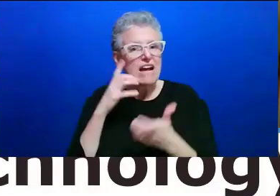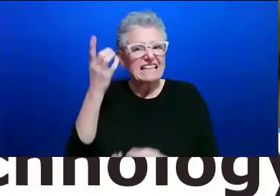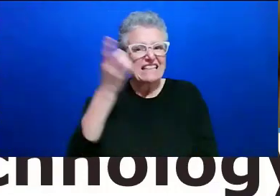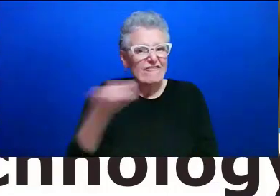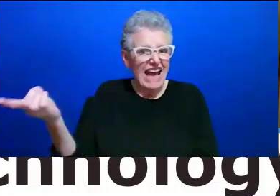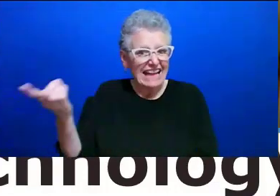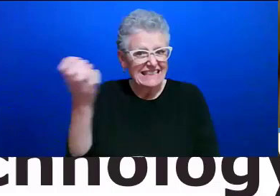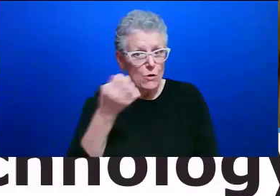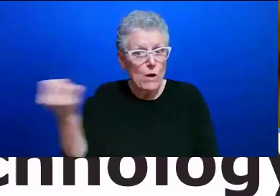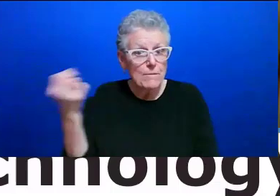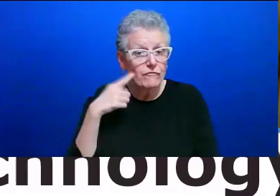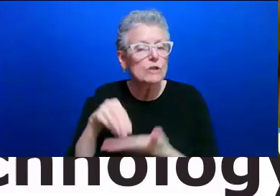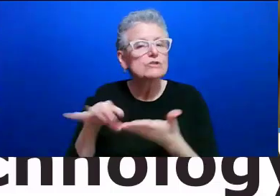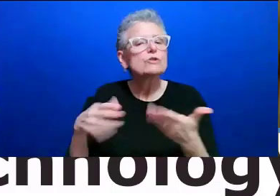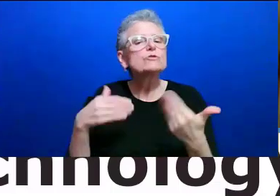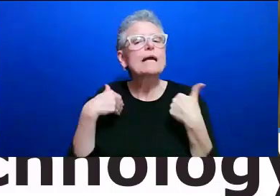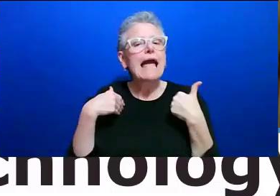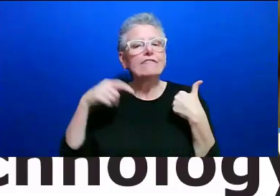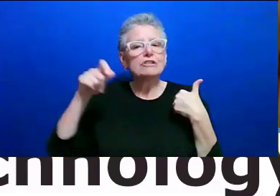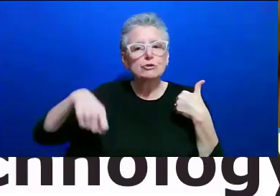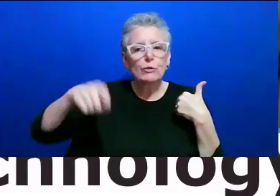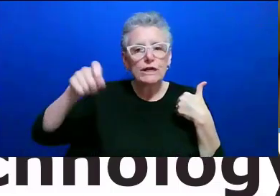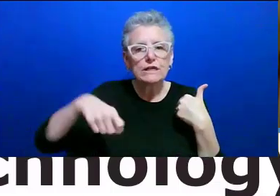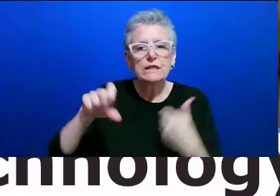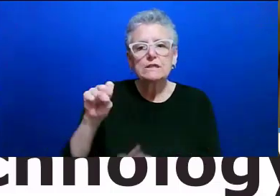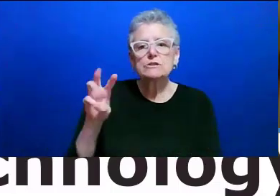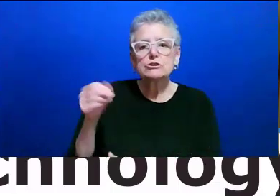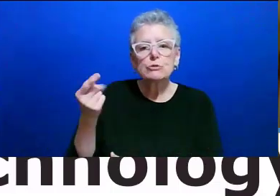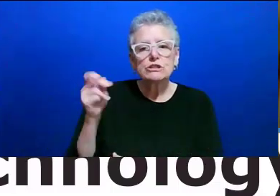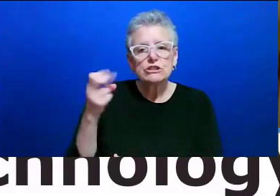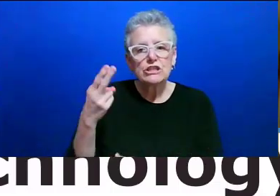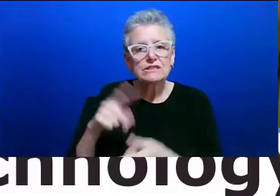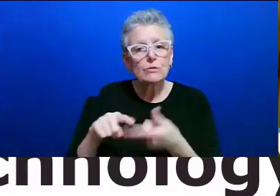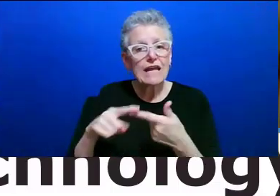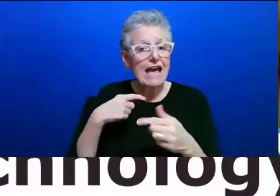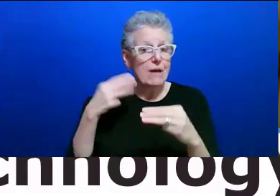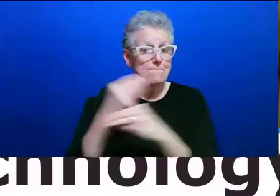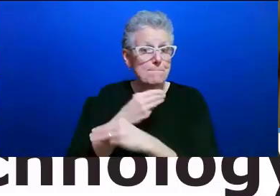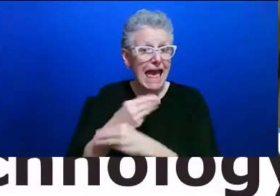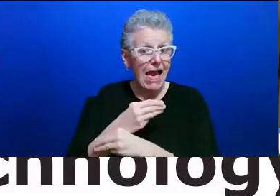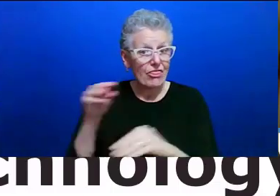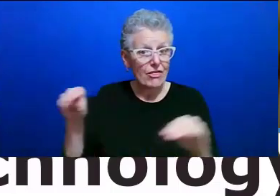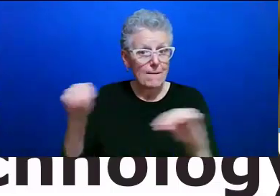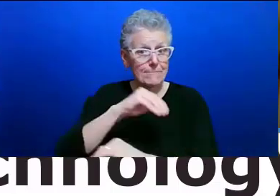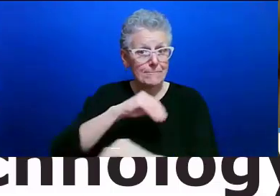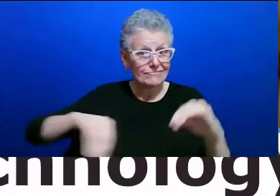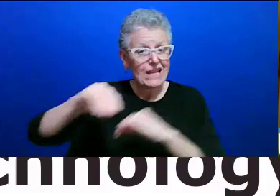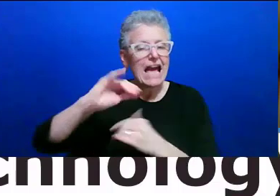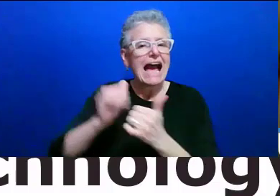we have switches, we have math manipulatives. So if you're thinking, How do I make this easier